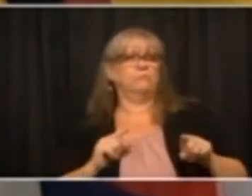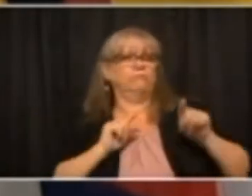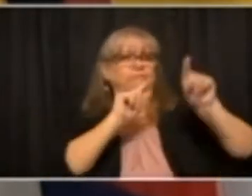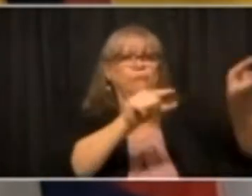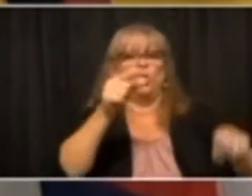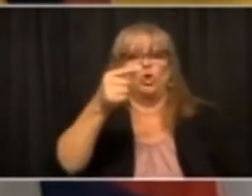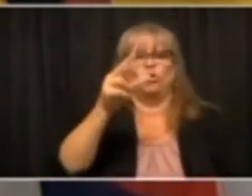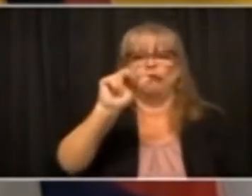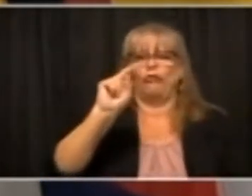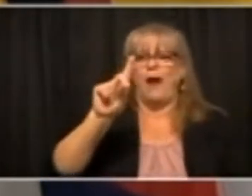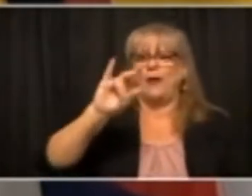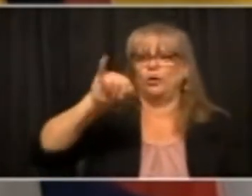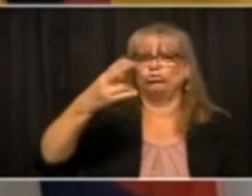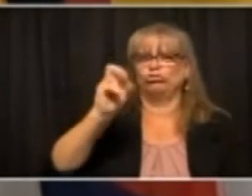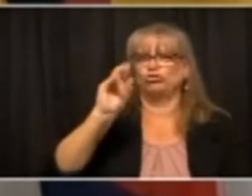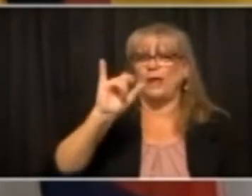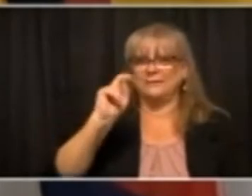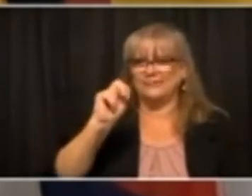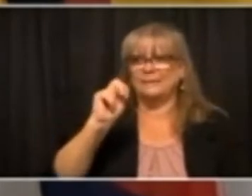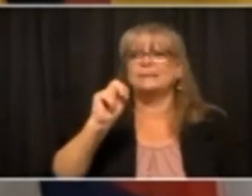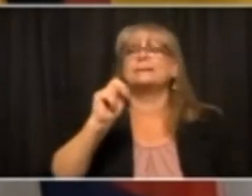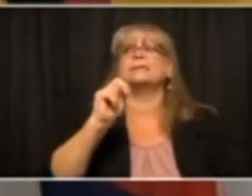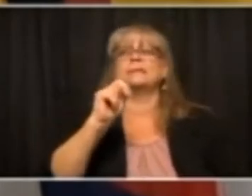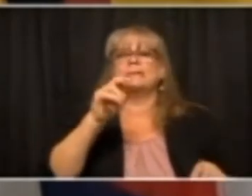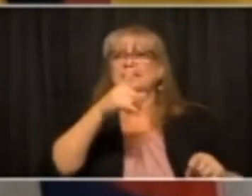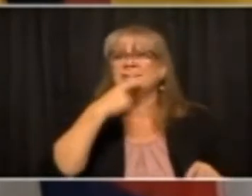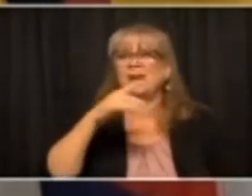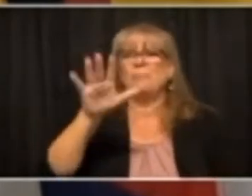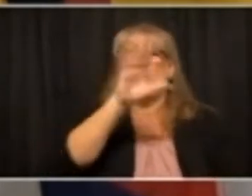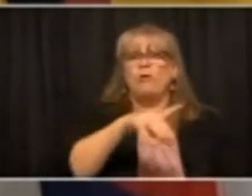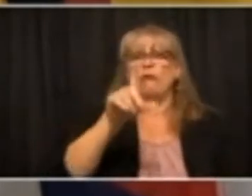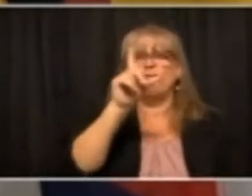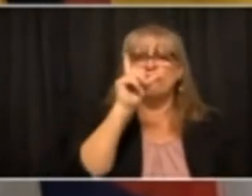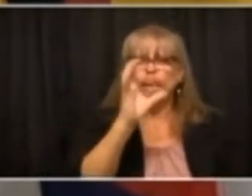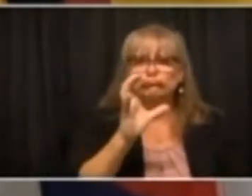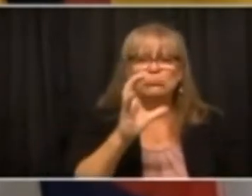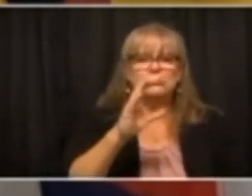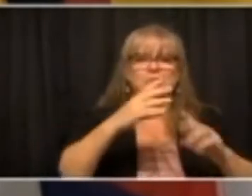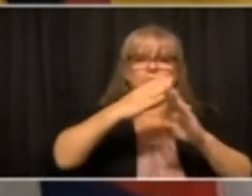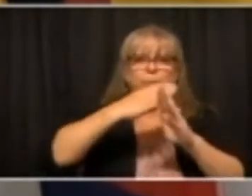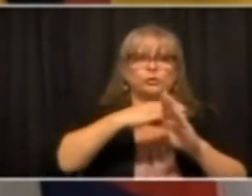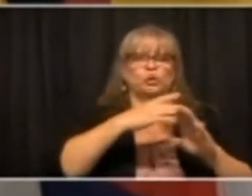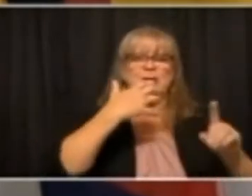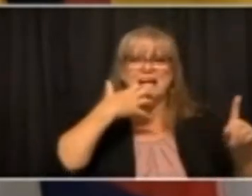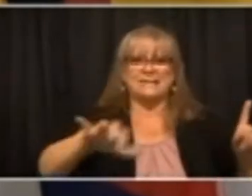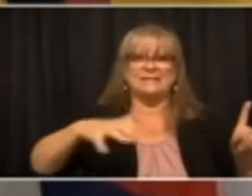these for each day going forward this is unfortunately the ideal environment